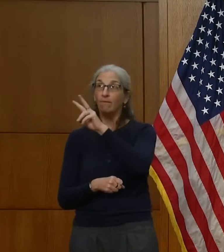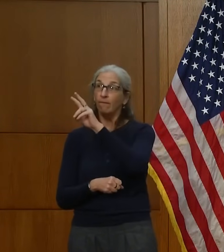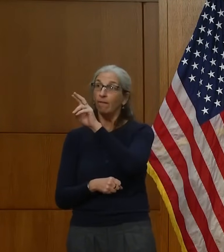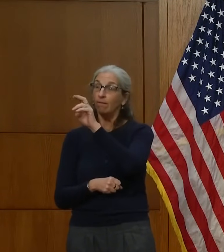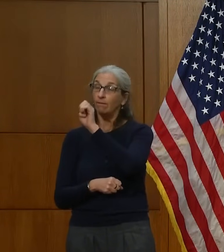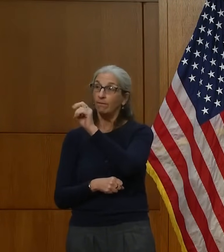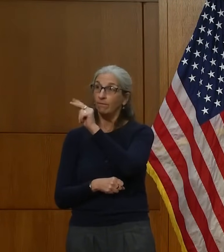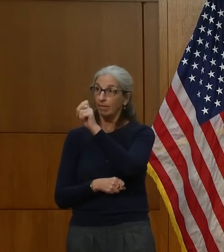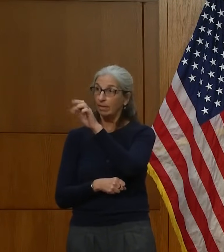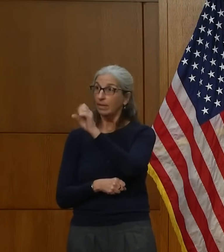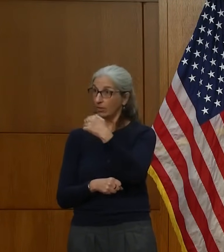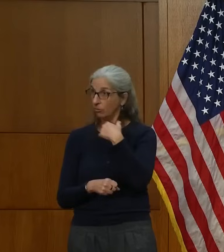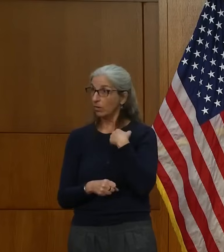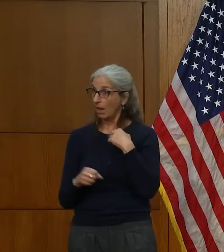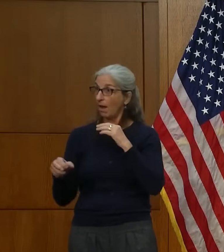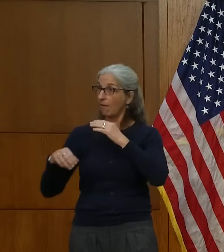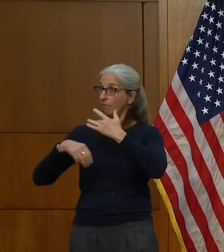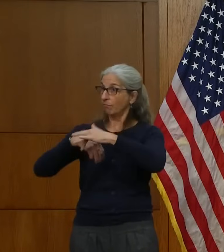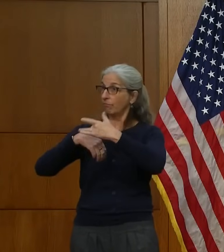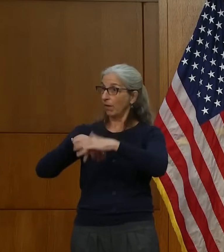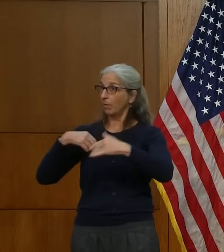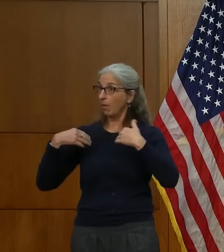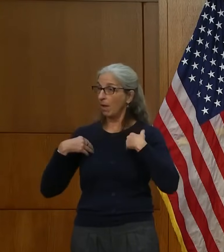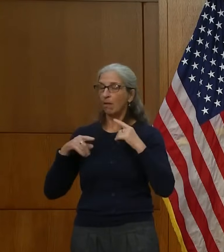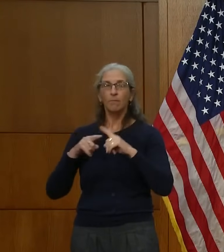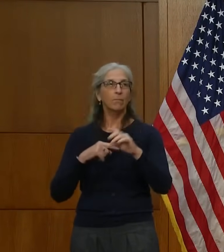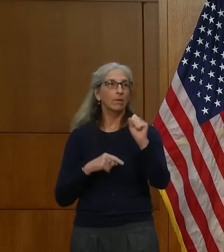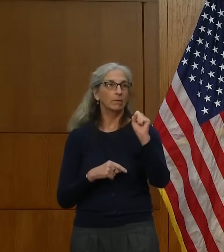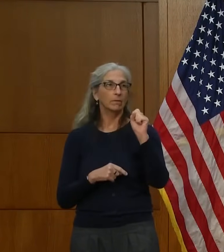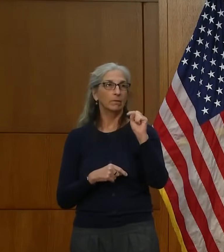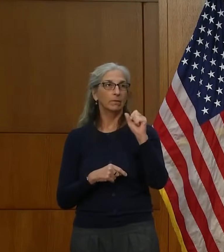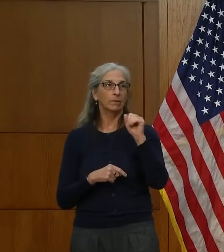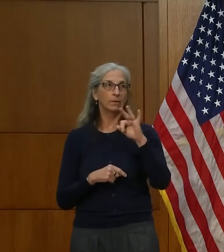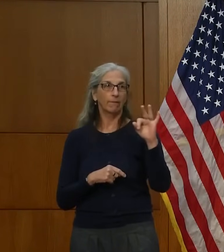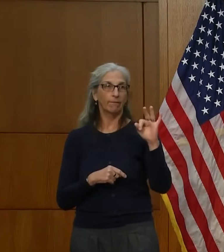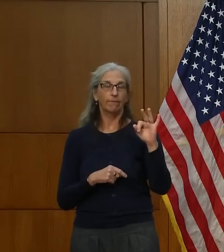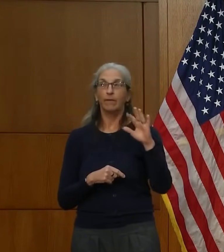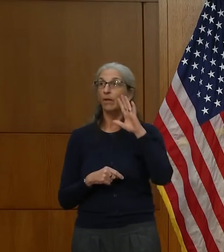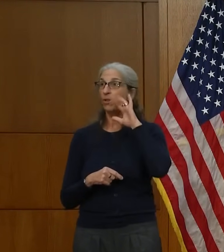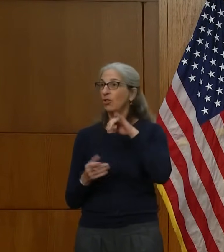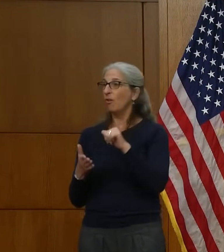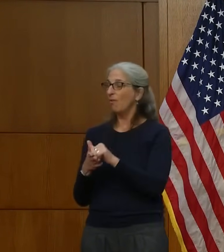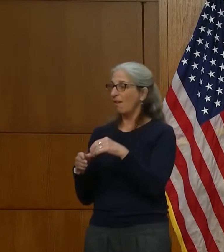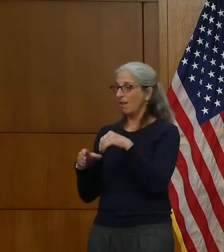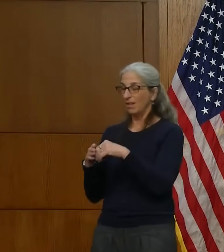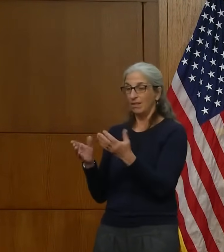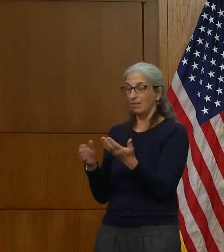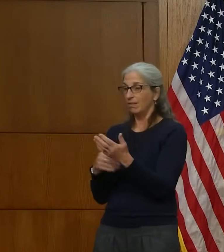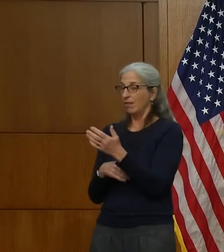IT'S NOT SO MUCH I SEE YOU SPACE THAT'S SO MUCH THEN.